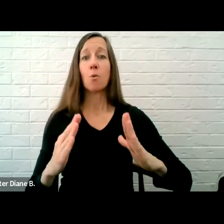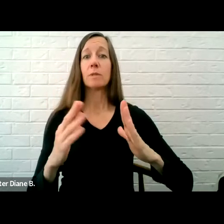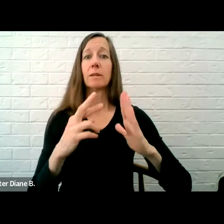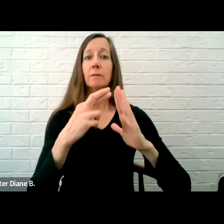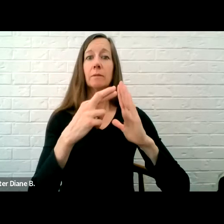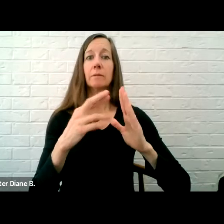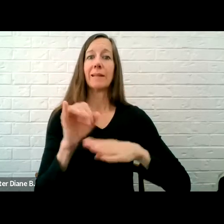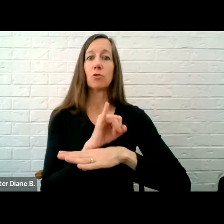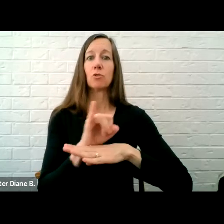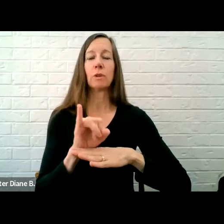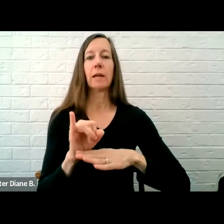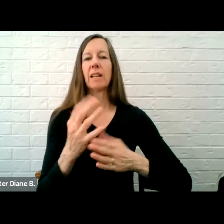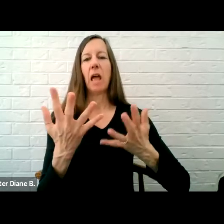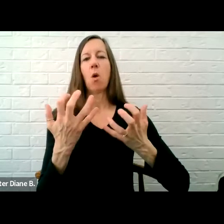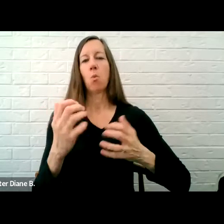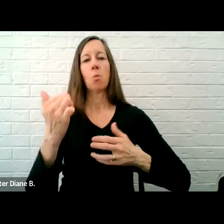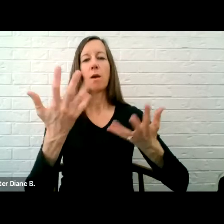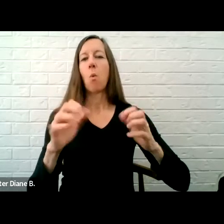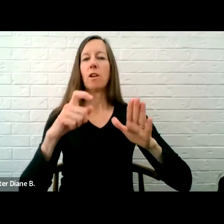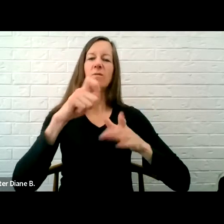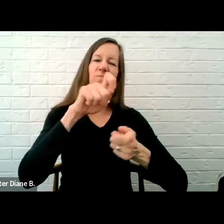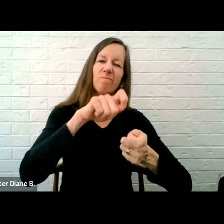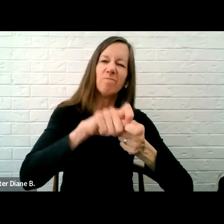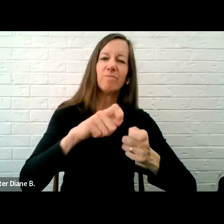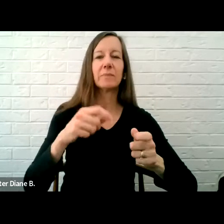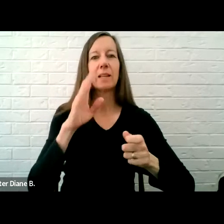can get a little bit Wonky, but we're very thrilled that Cms.